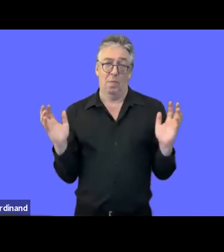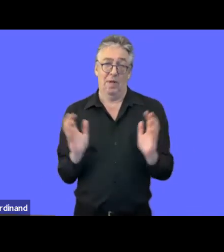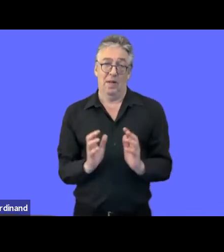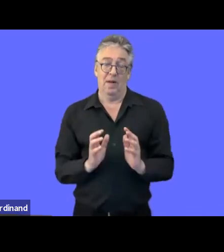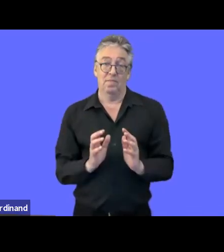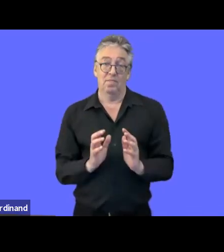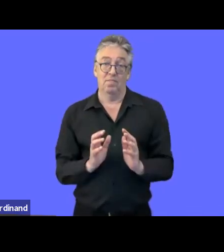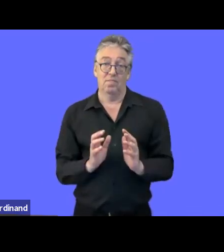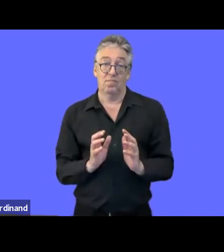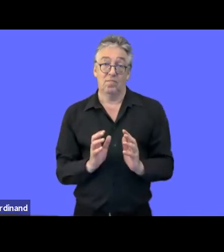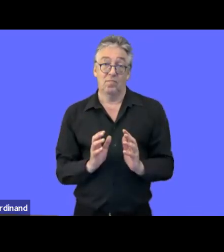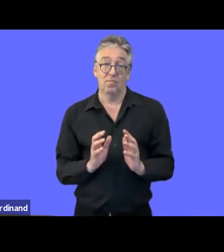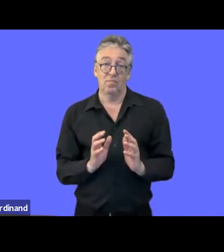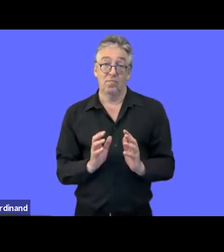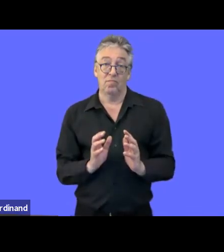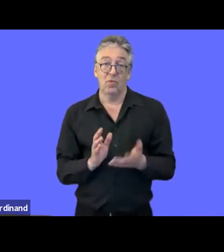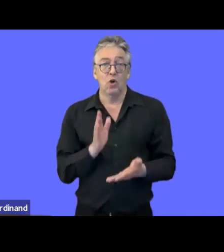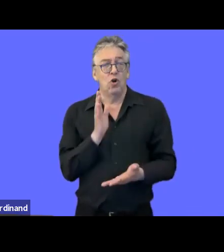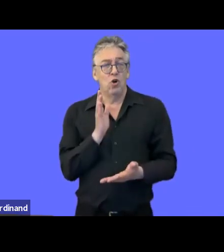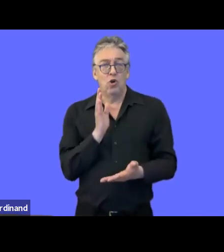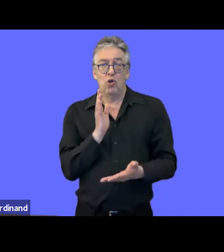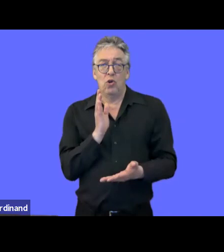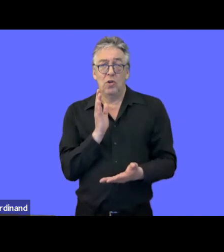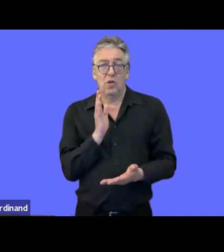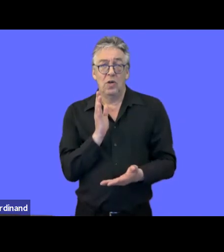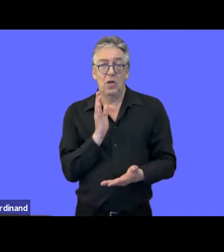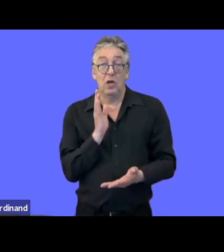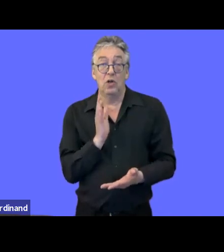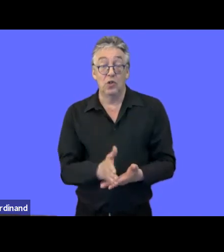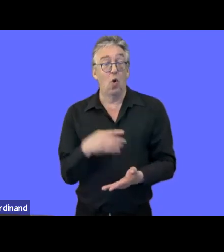For sure, very soon from the EDF, IDA, but also,